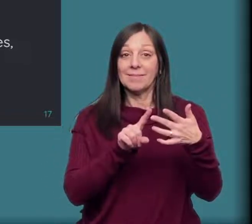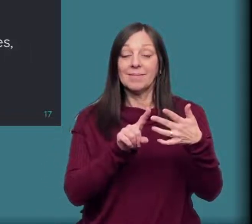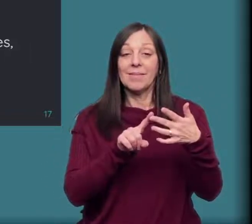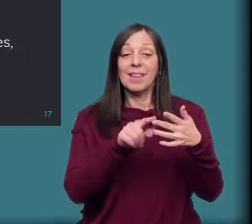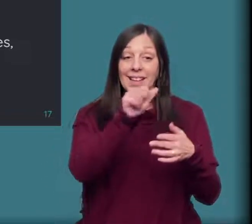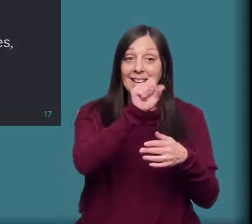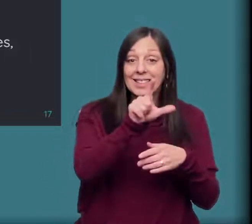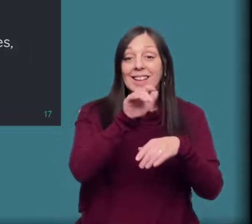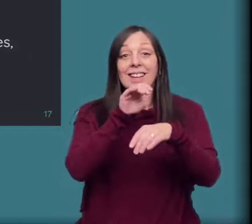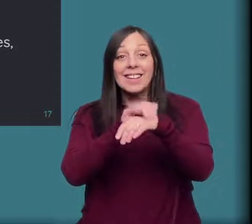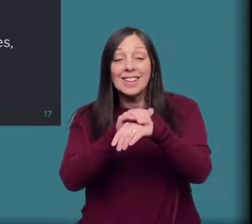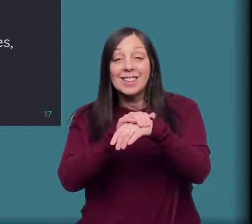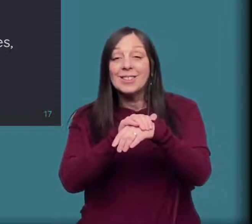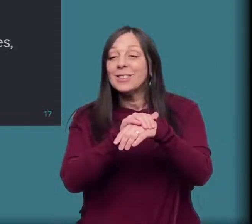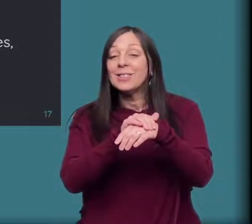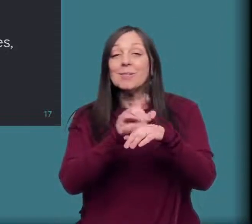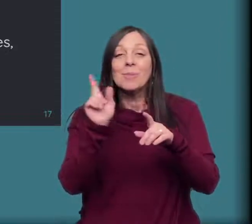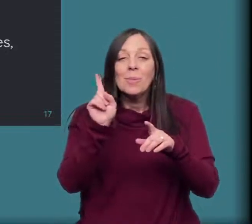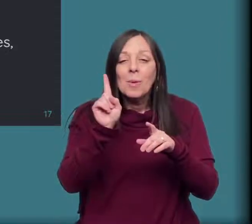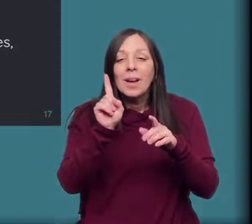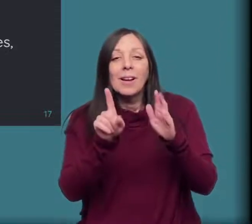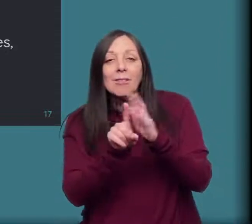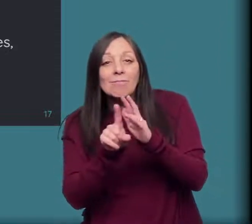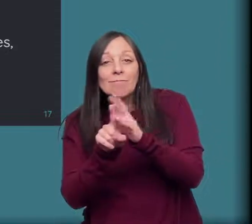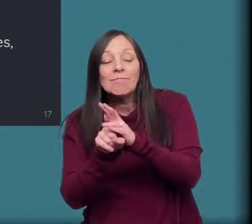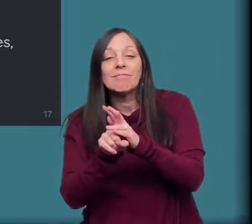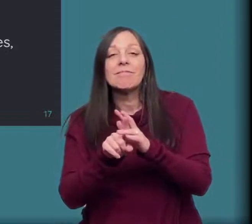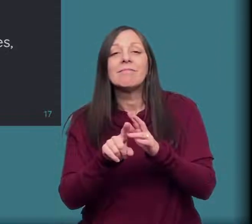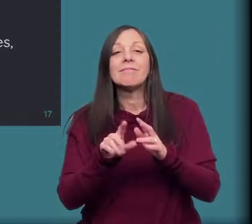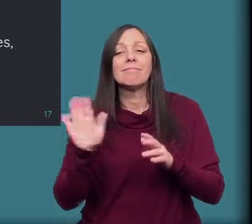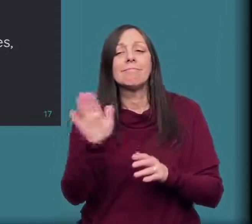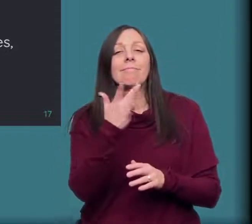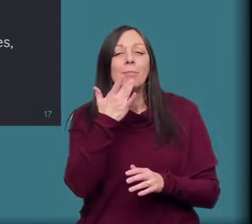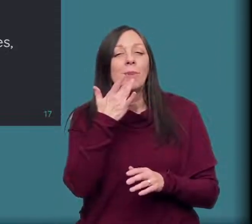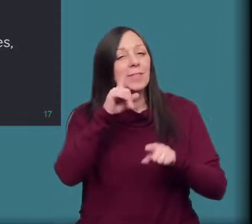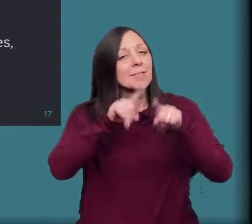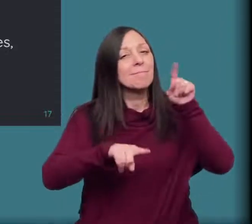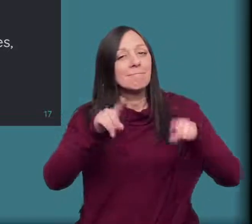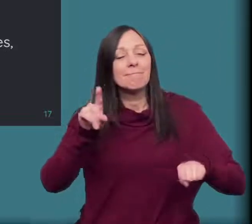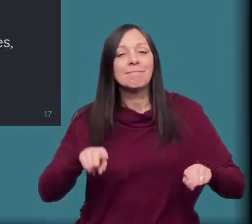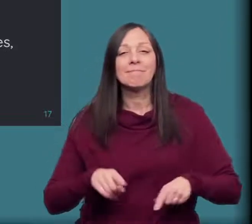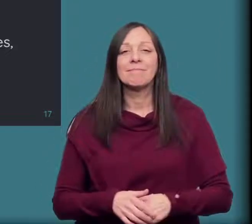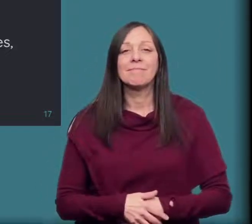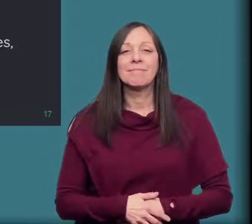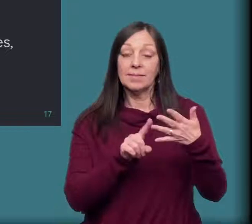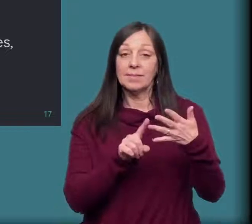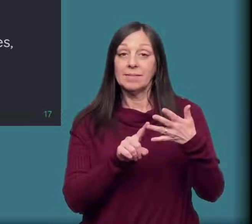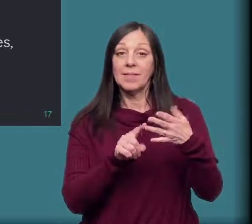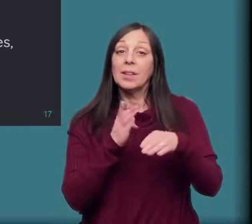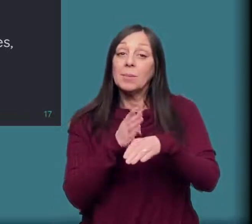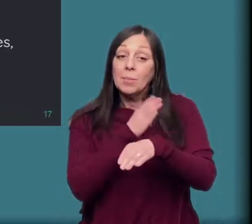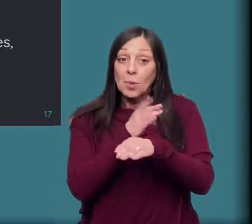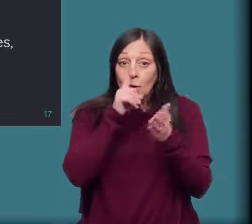SL centric design, their sense of potential and benefits of such designs shifted significantly even after a brief exposure.